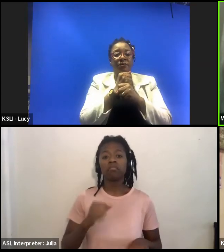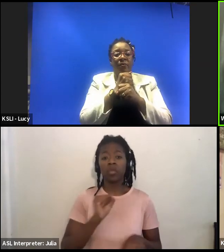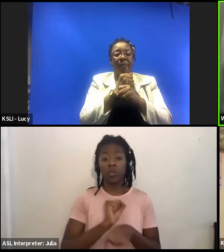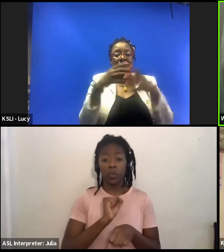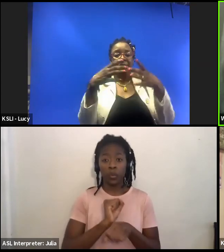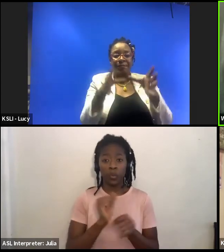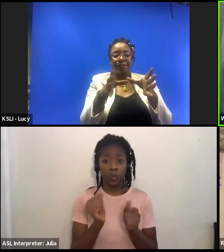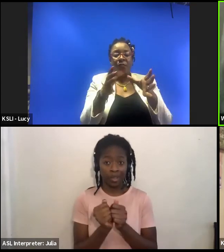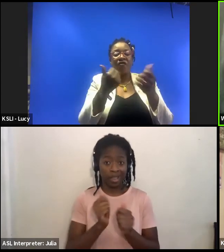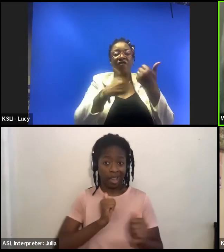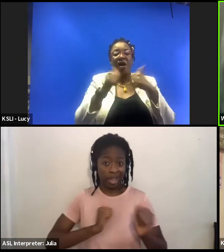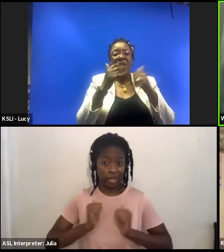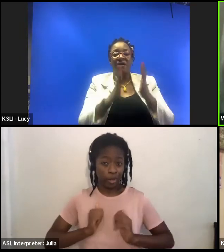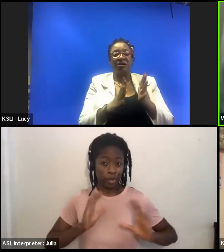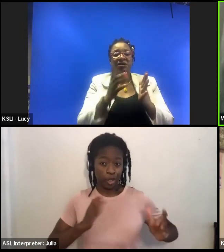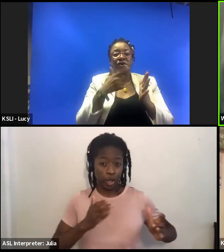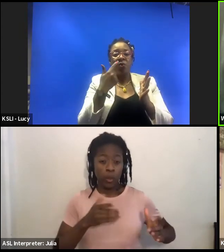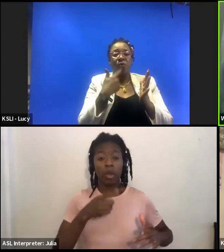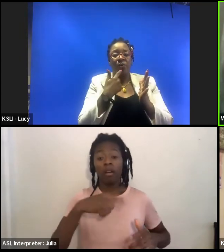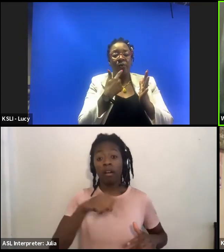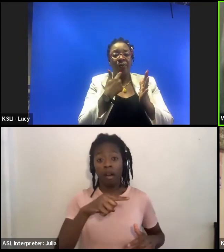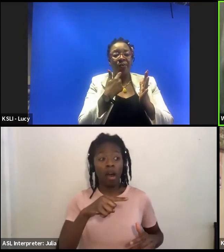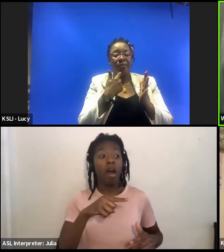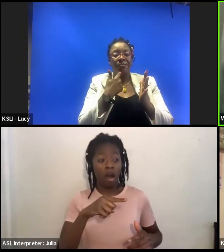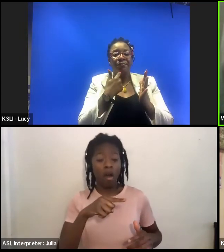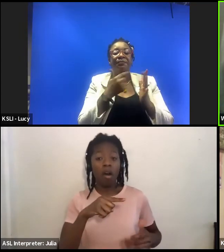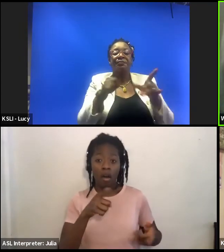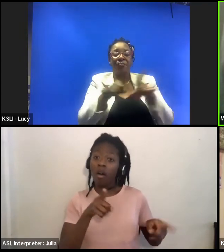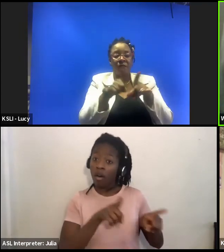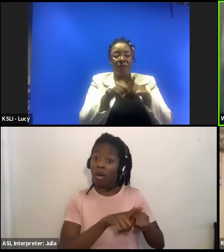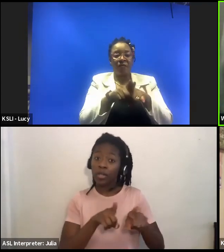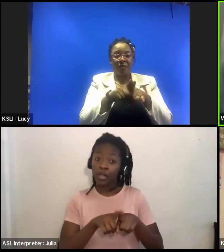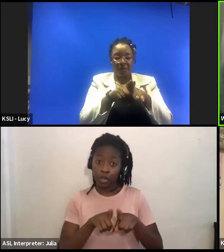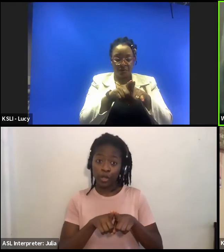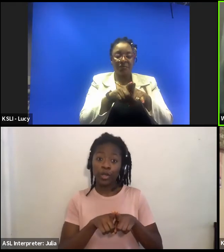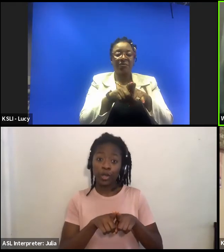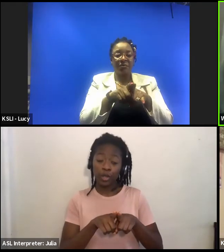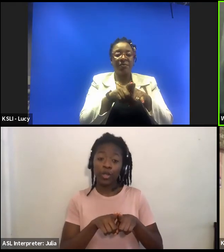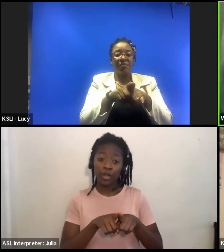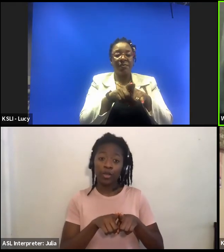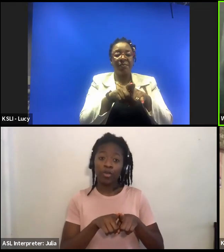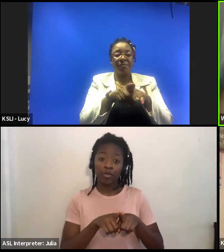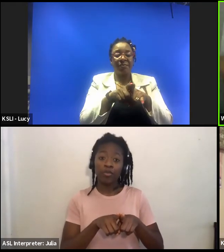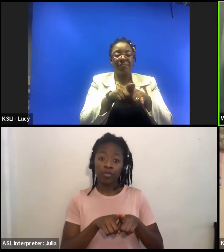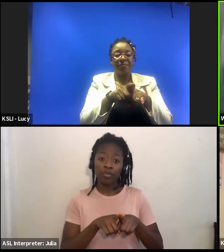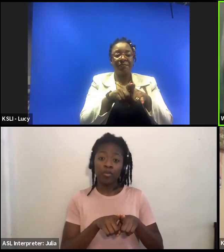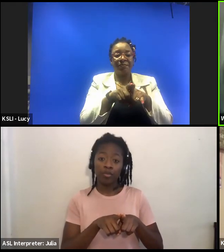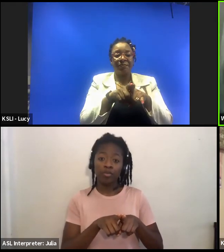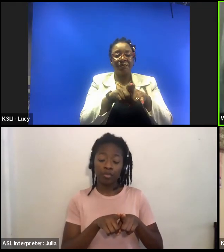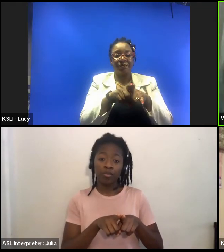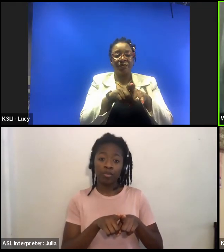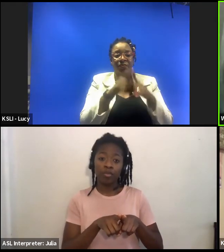who coincidentally we also ended up being the actors I went with to "Too Early for Birds".